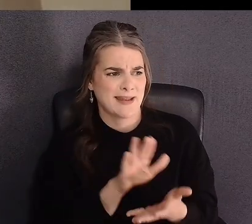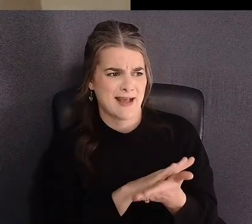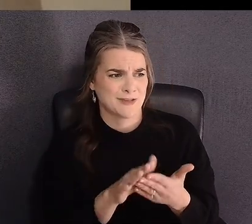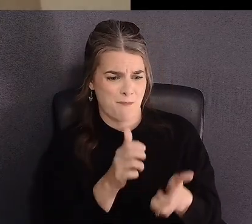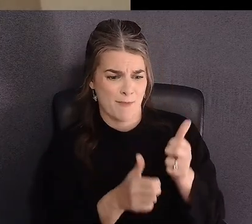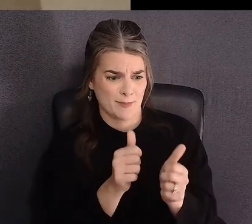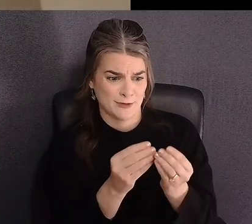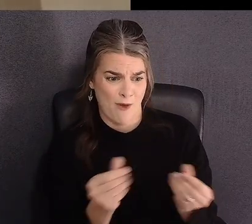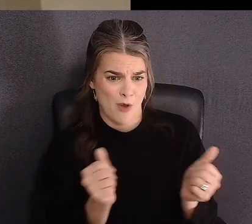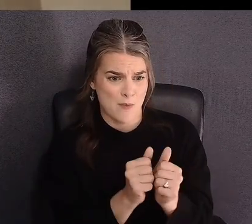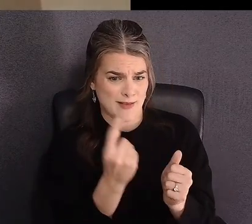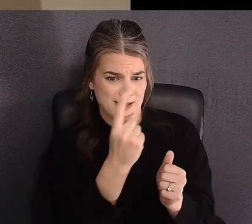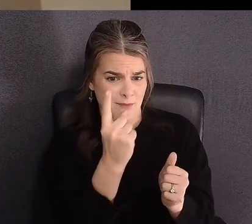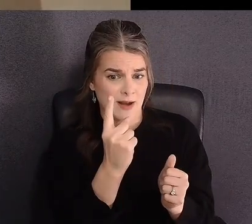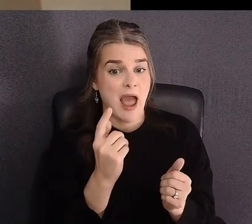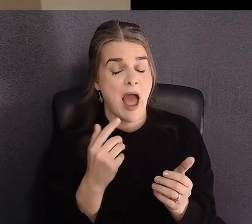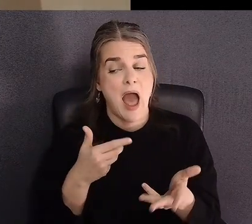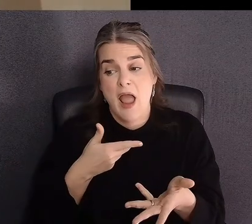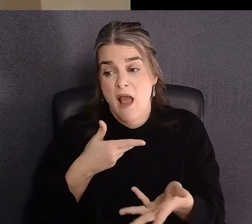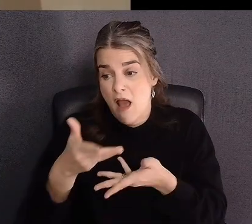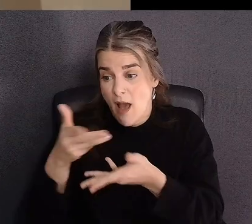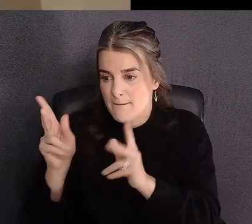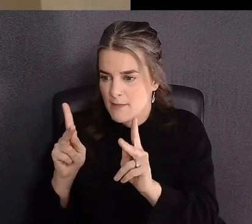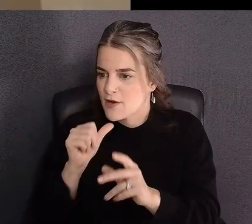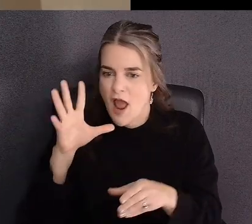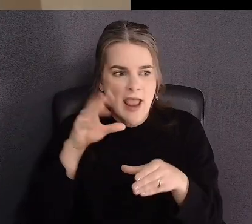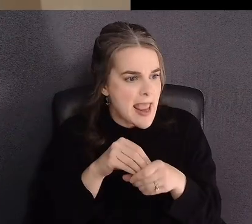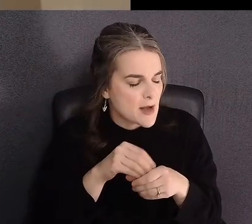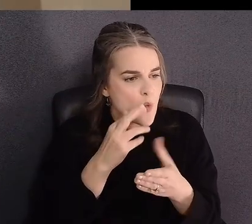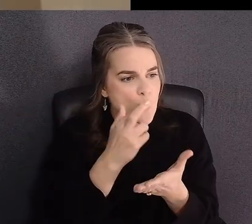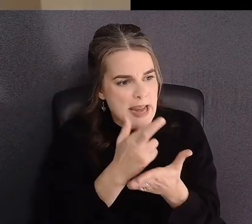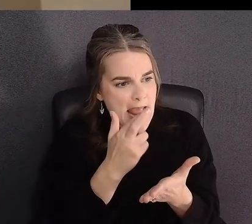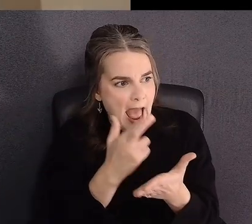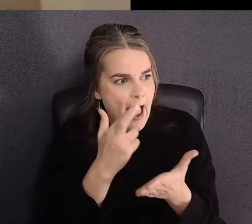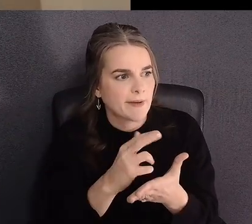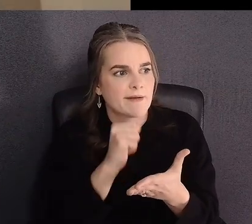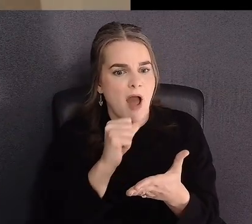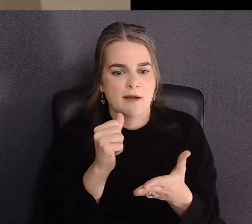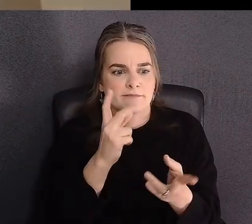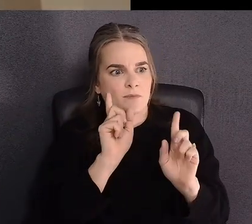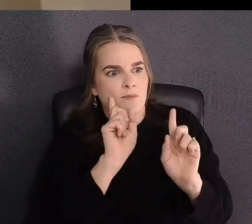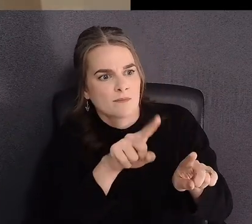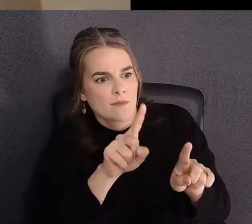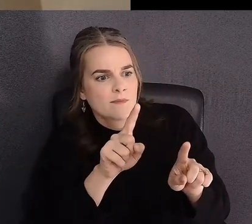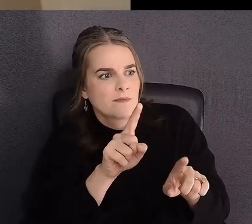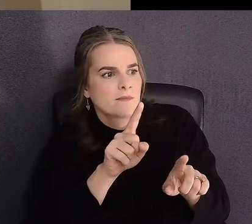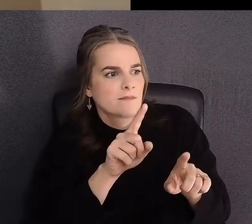who aren't necessarily in rehab, aren't necessarily seeing clinicians regularly and don't have